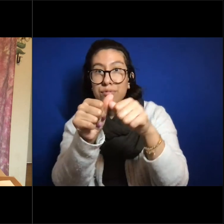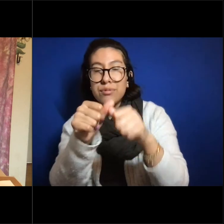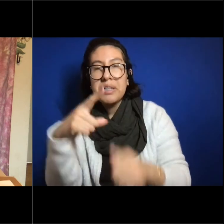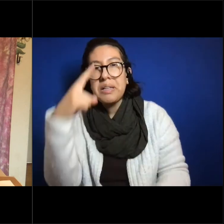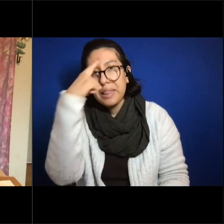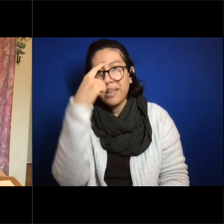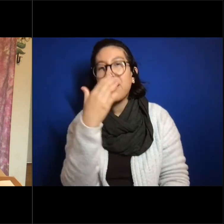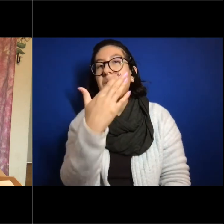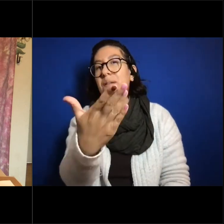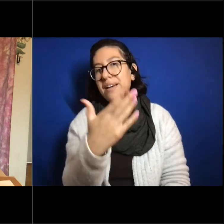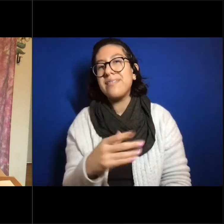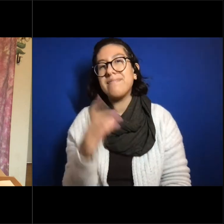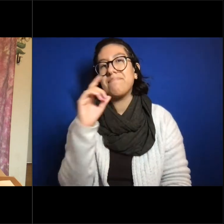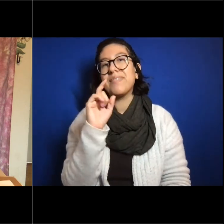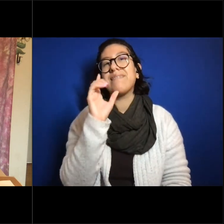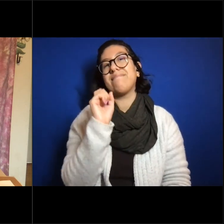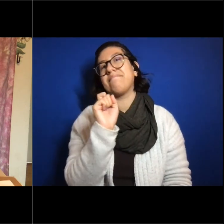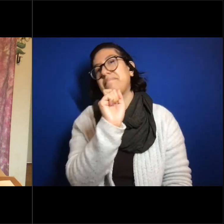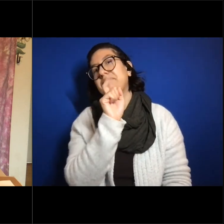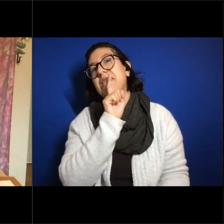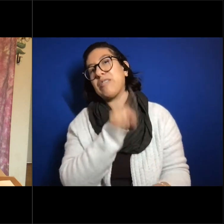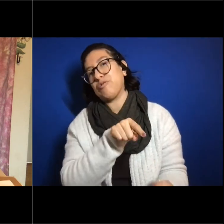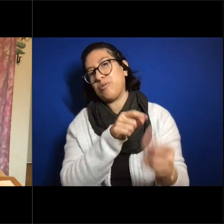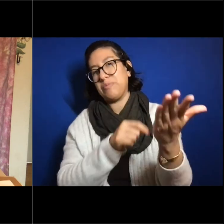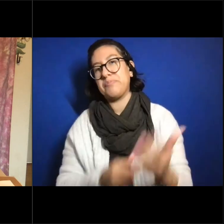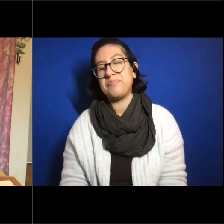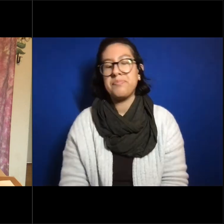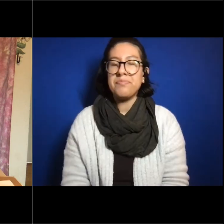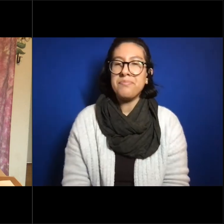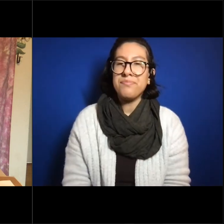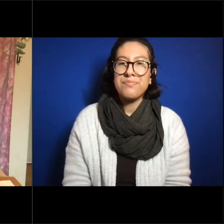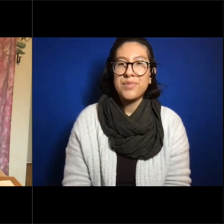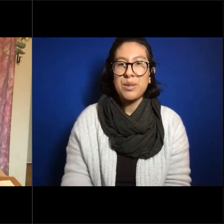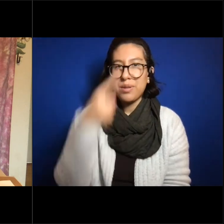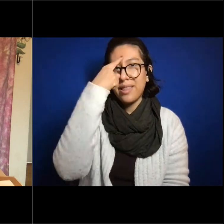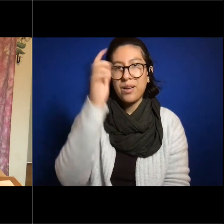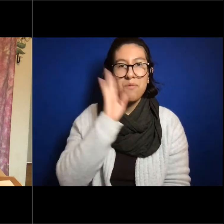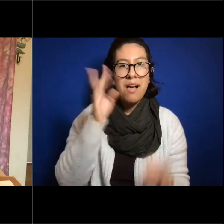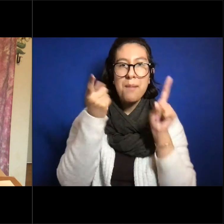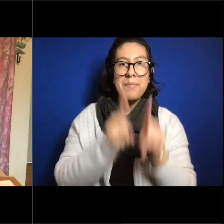and type it in so that I can share it with Kanesa. What's the first thing that's going to happen?